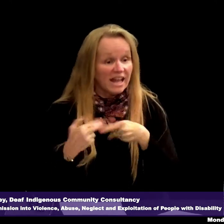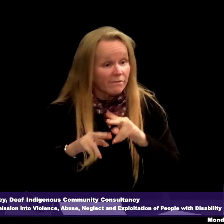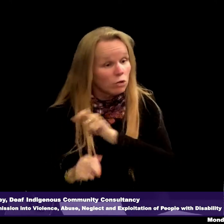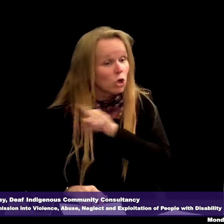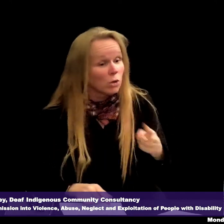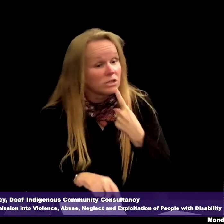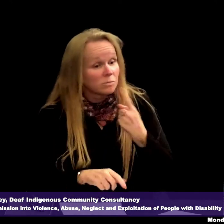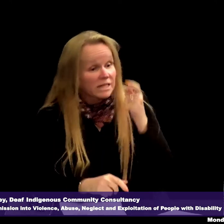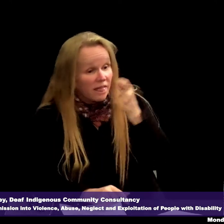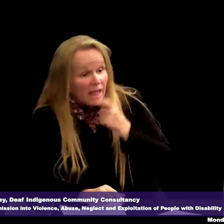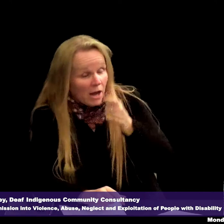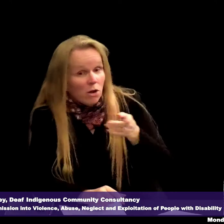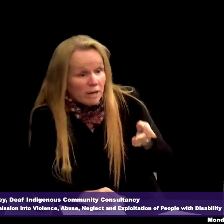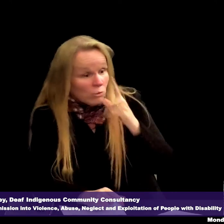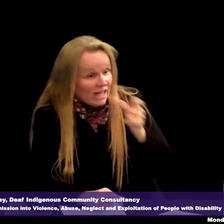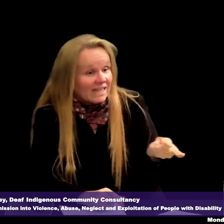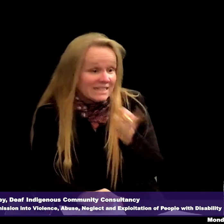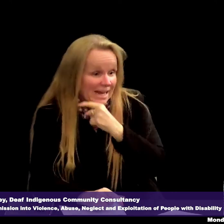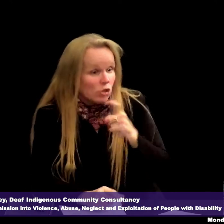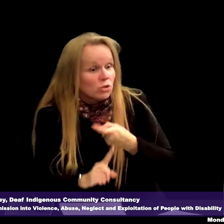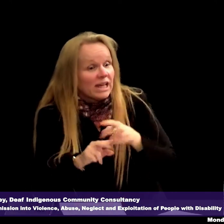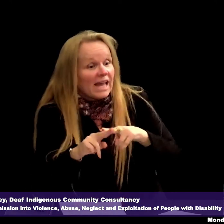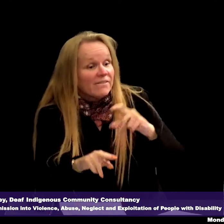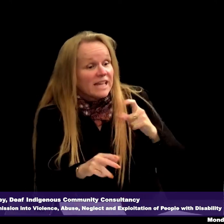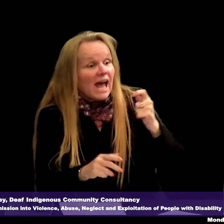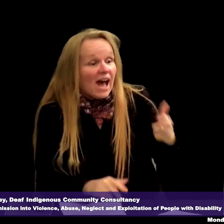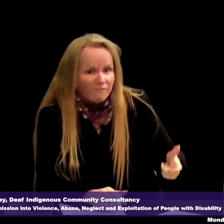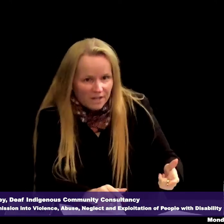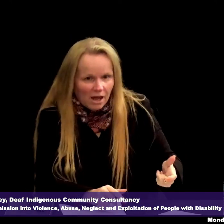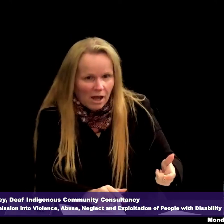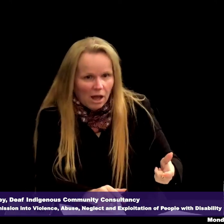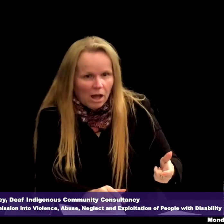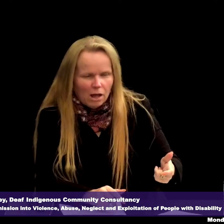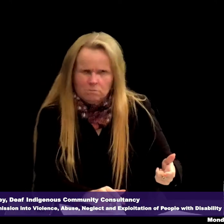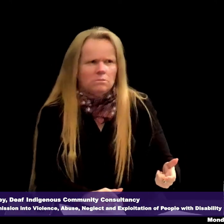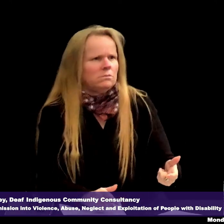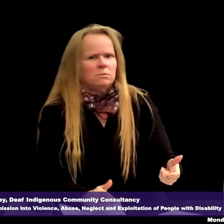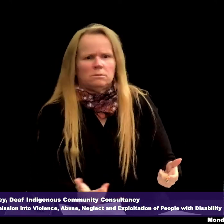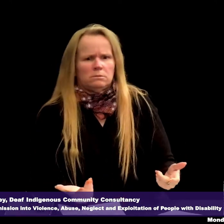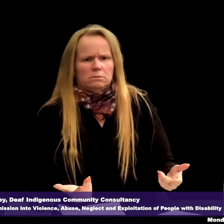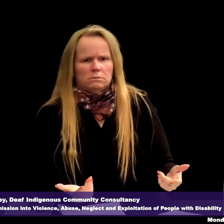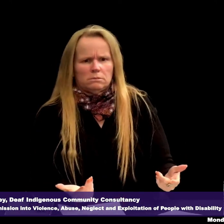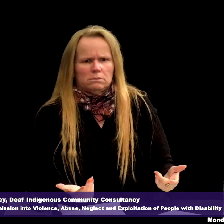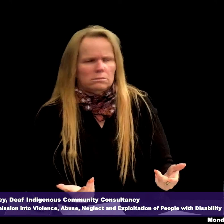They are being told, "You have to go to speech therapy. And then you go and have some KFC afterwards, if you just go to this